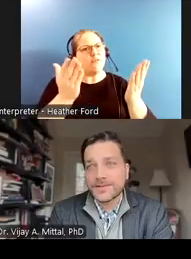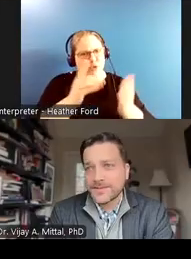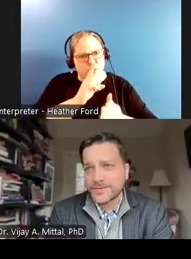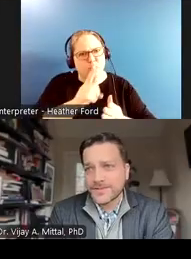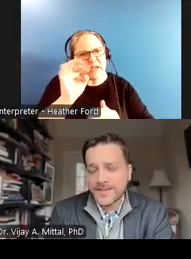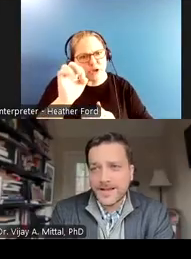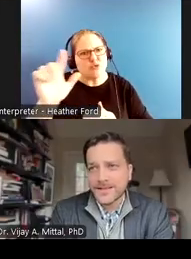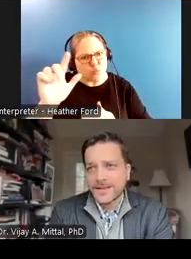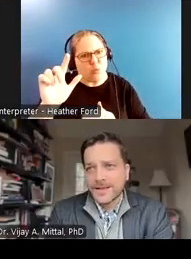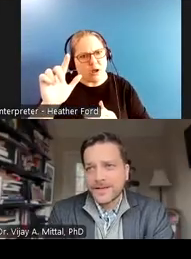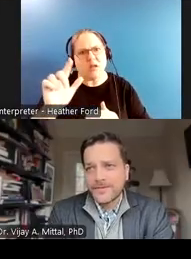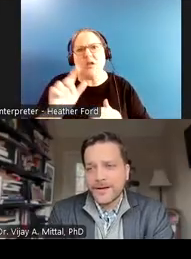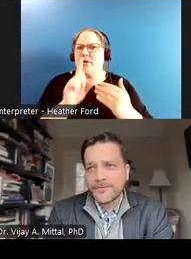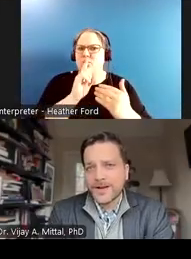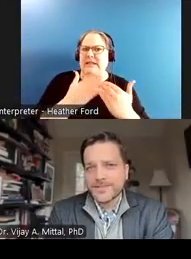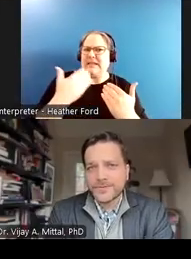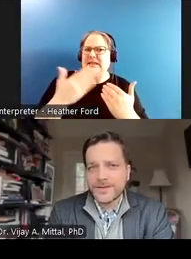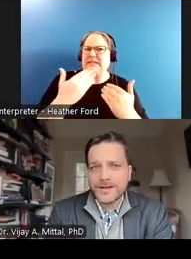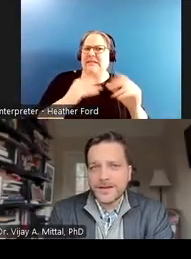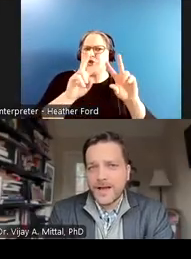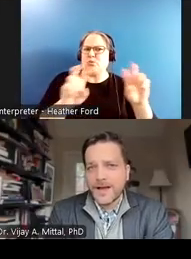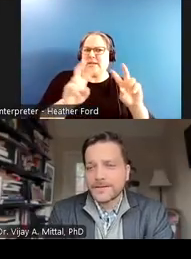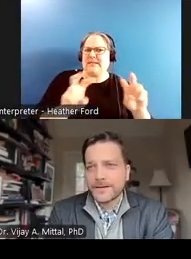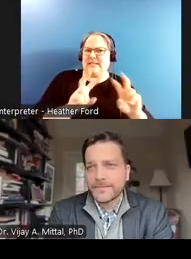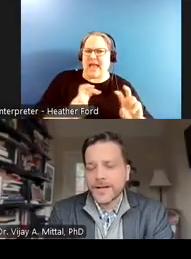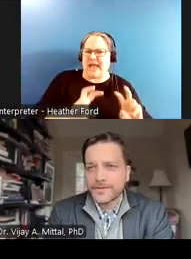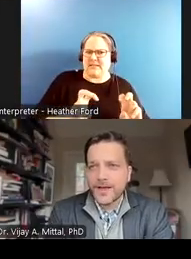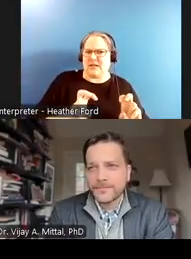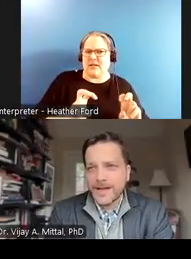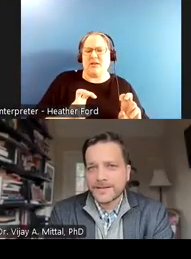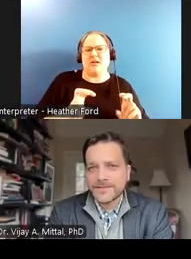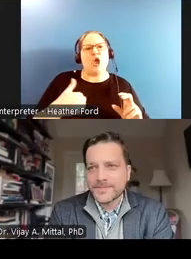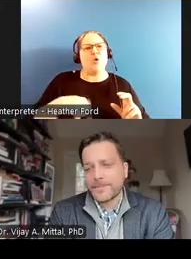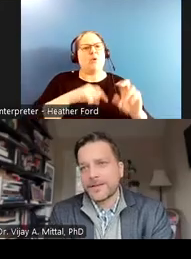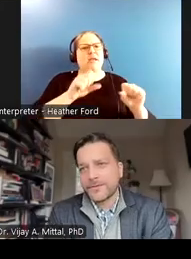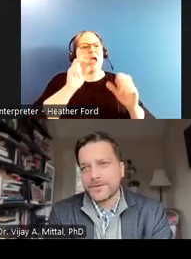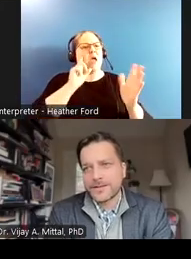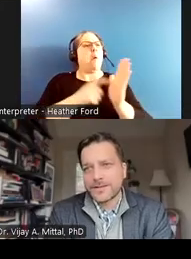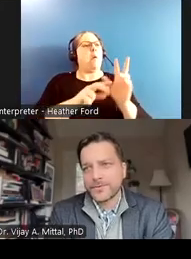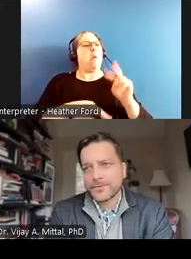easy to assess um for us to get at um underlying mechanisms. And I'm going to give you an example.